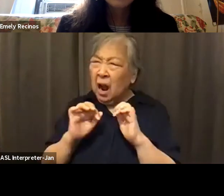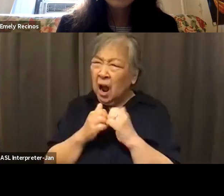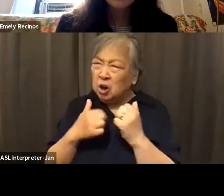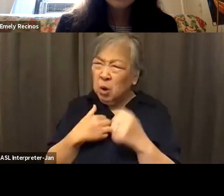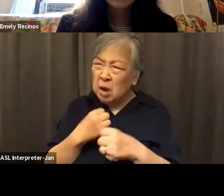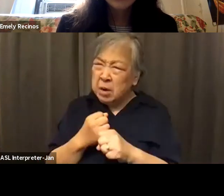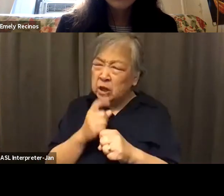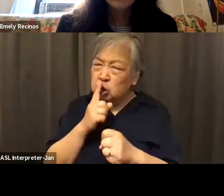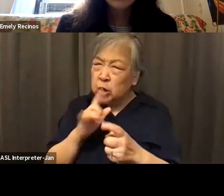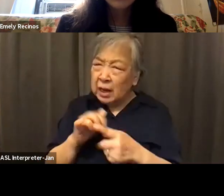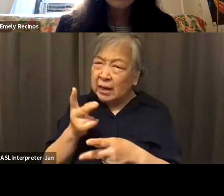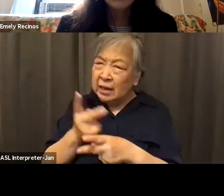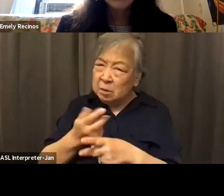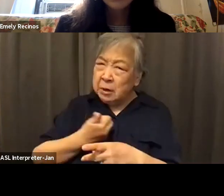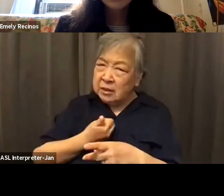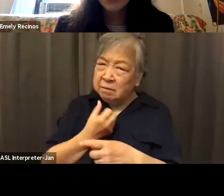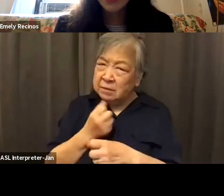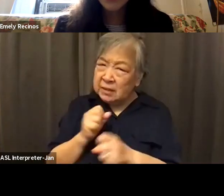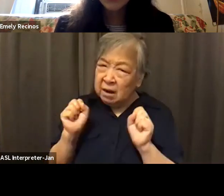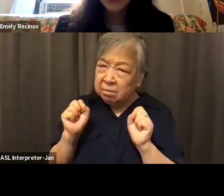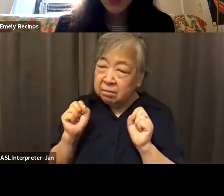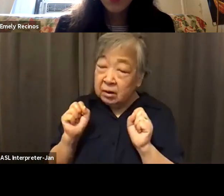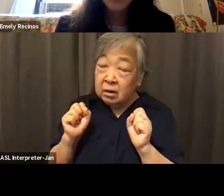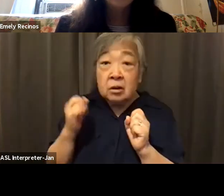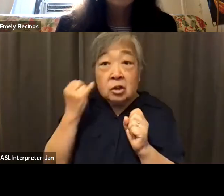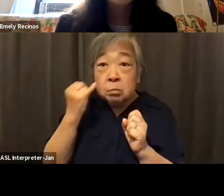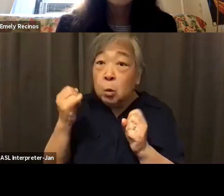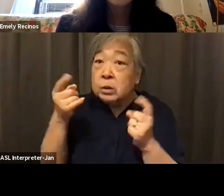myself safe and if something like that happens, how am I going to respond to it?